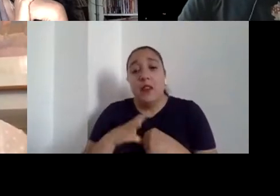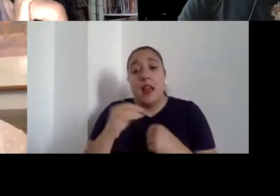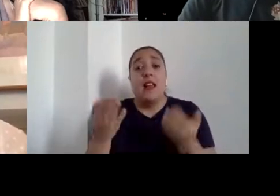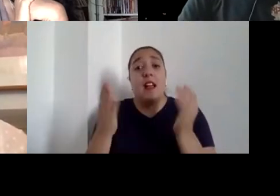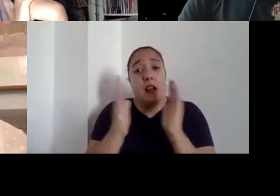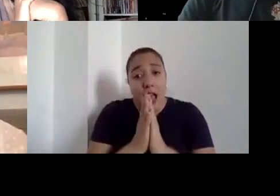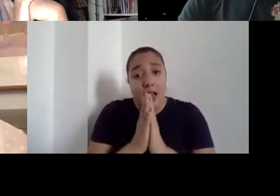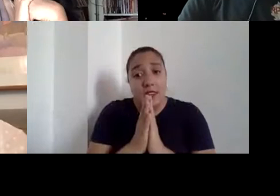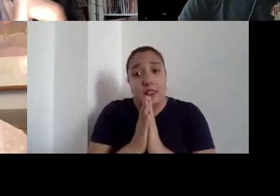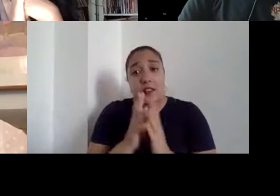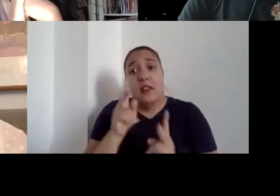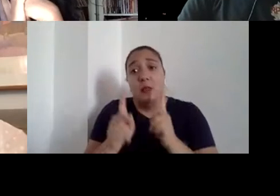tell people what you want them to do with